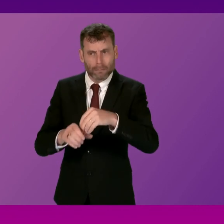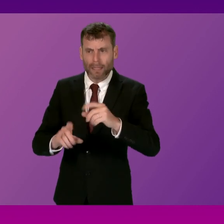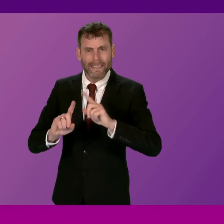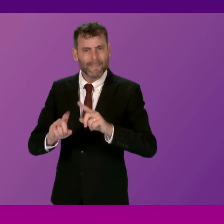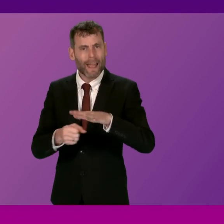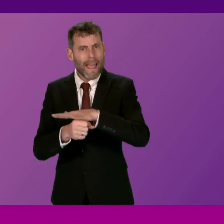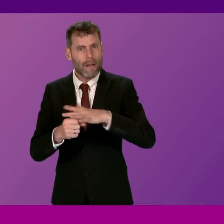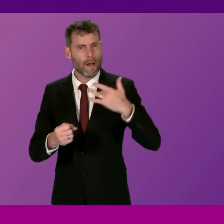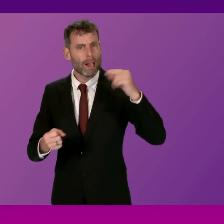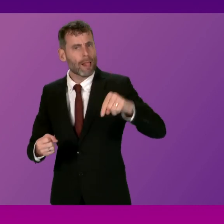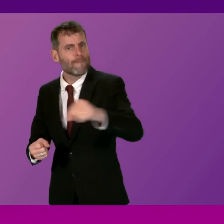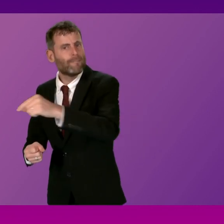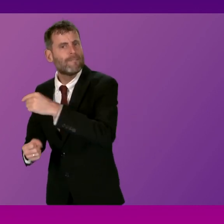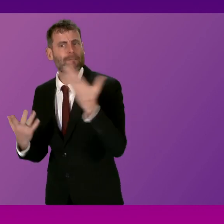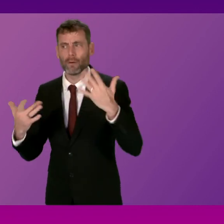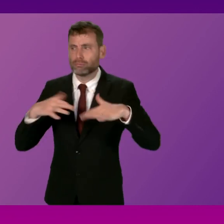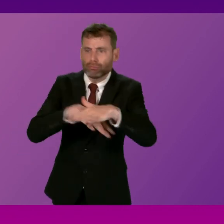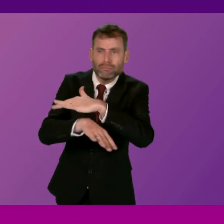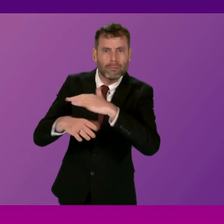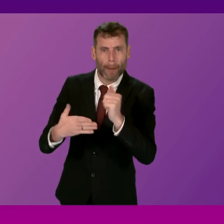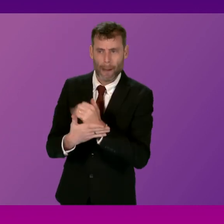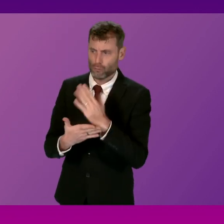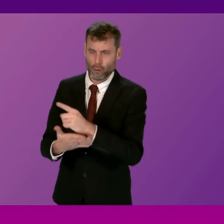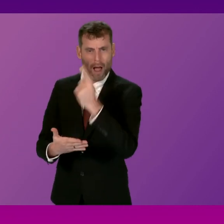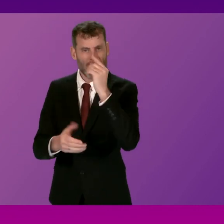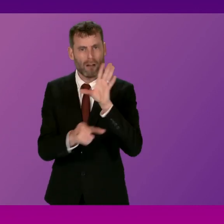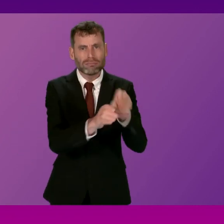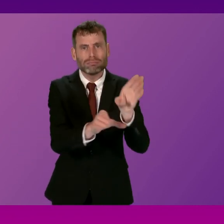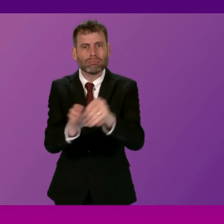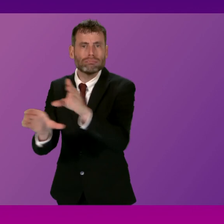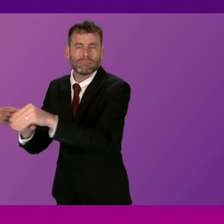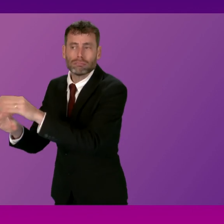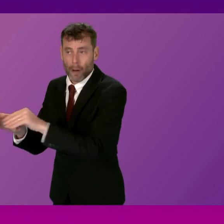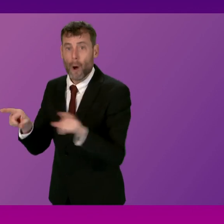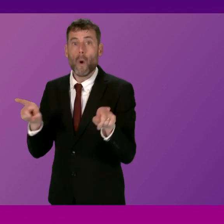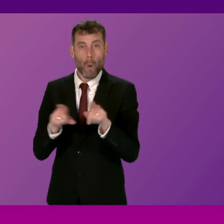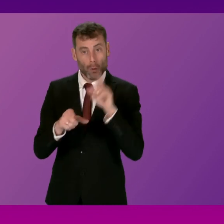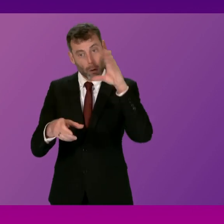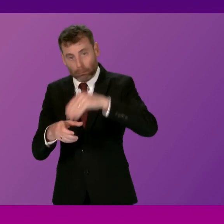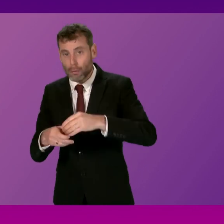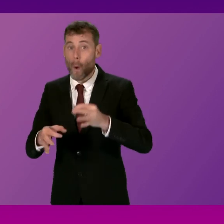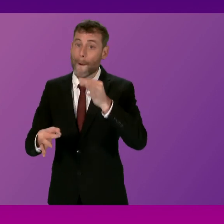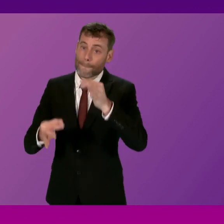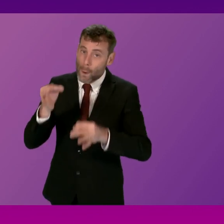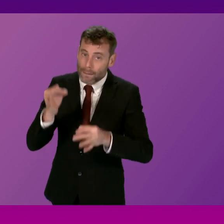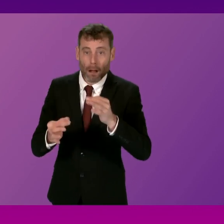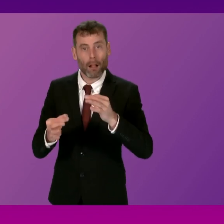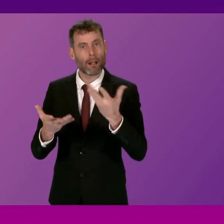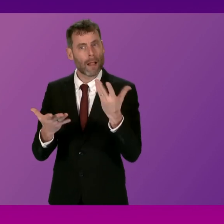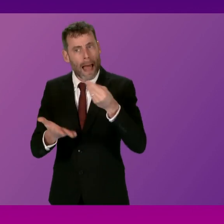“To increase awareness of persons with disabilities in every aspect of political, social, economic, and cultural life”